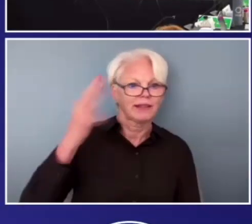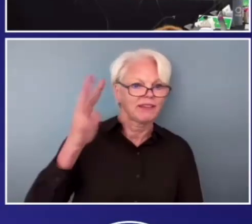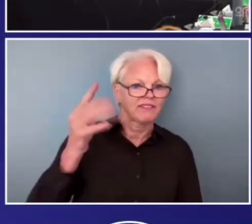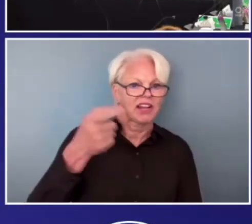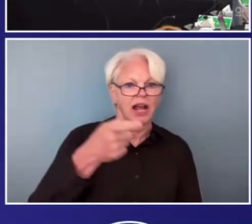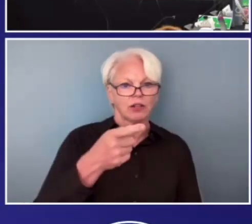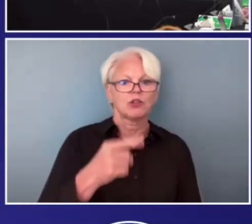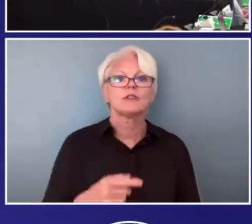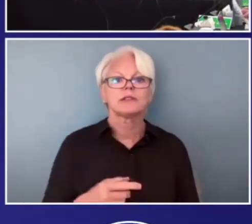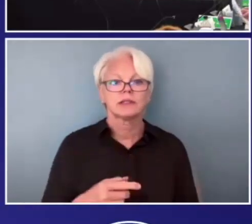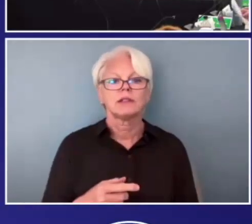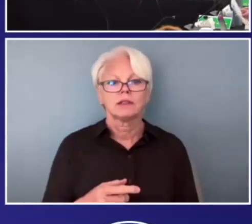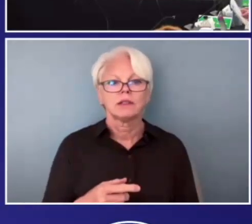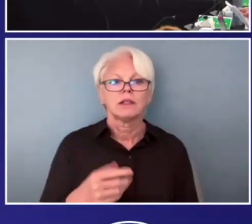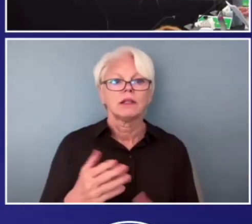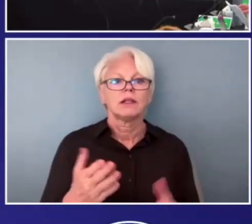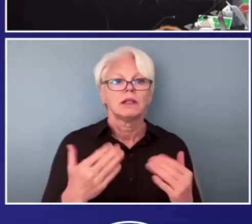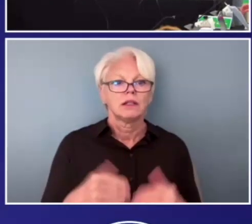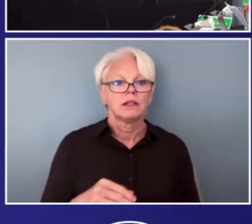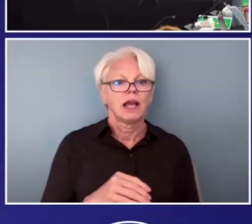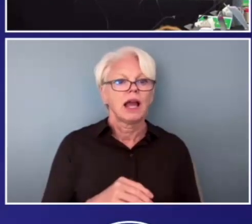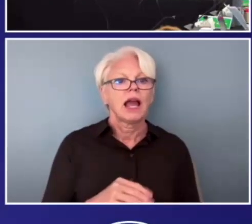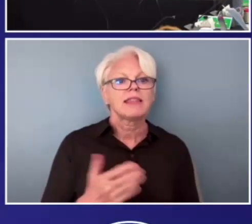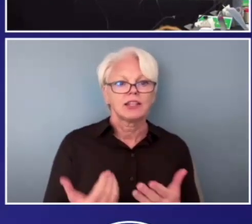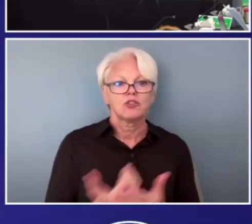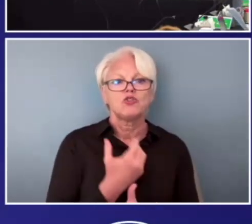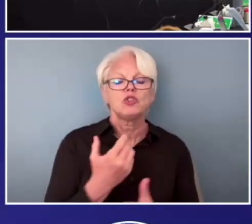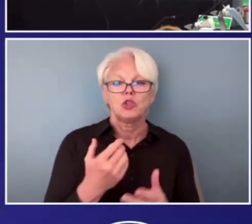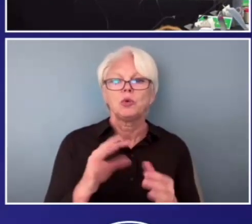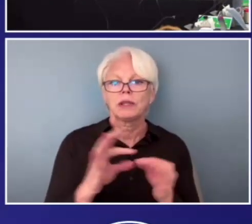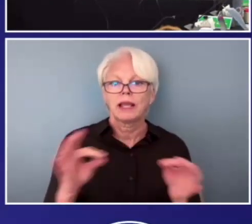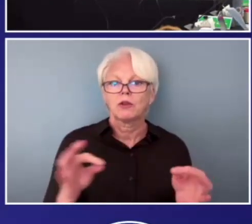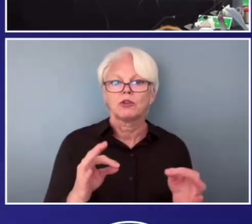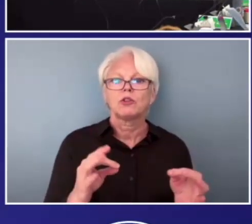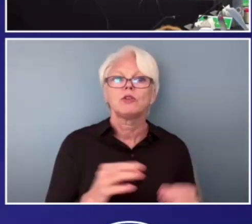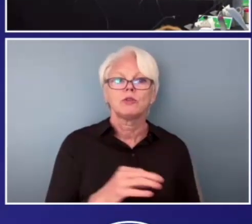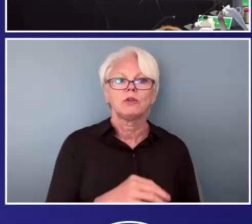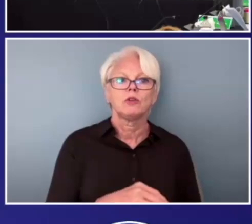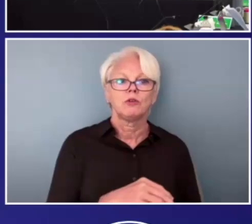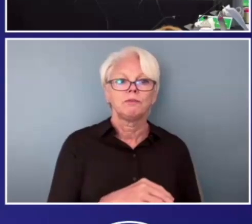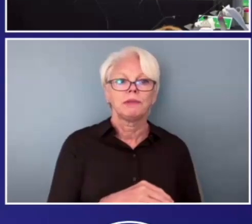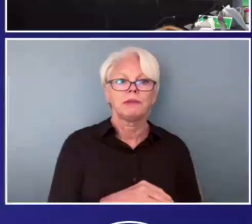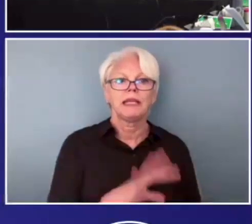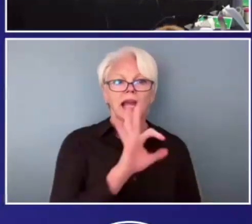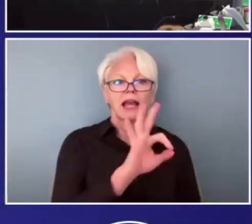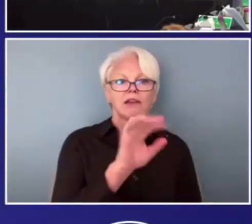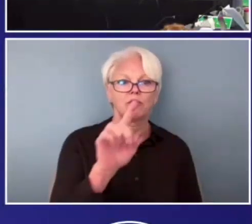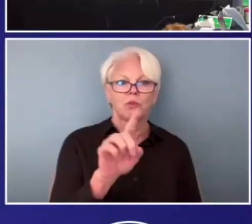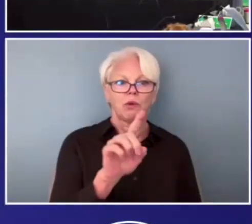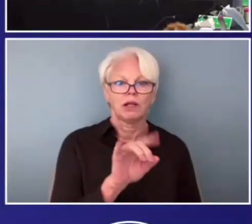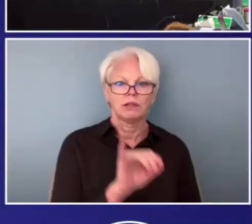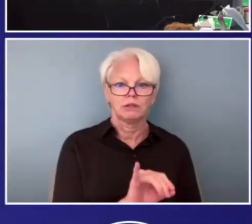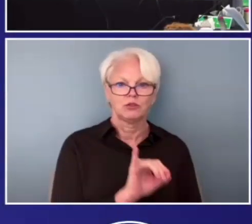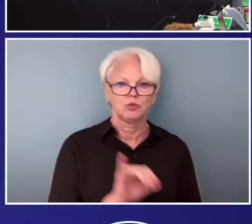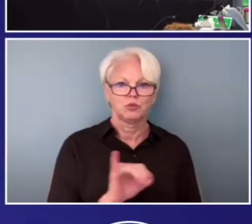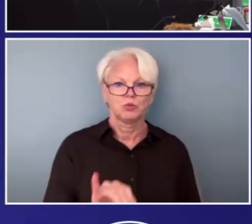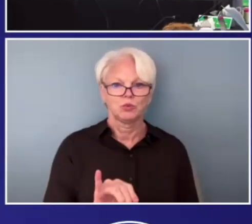And then the new language And then the new language will be Romanette two. Is that correct? The new language is Romanette two.